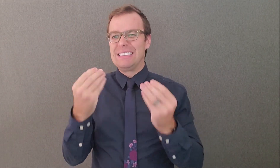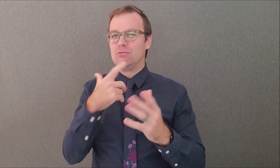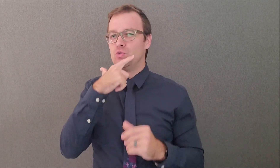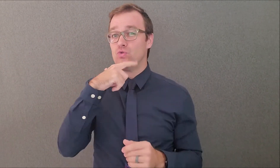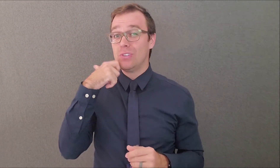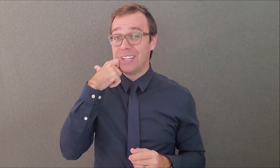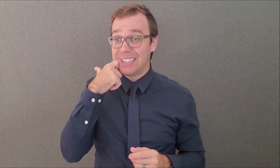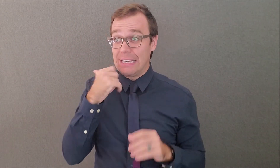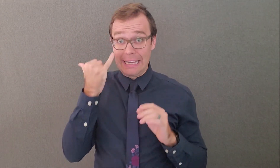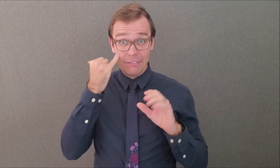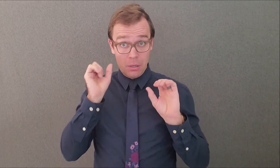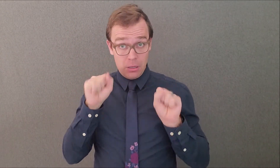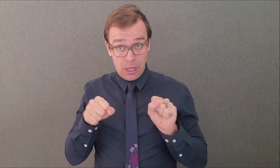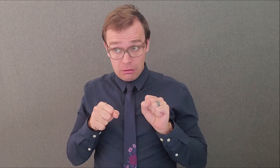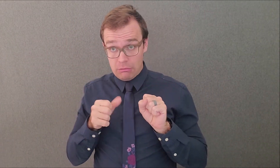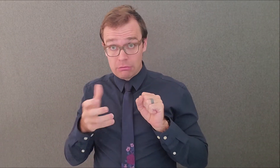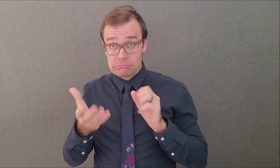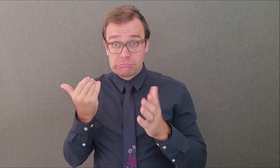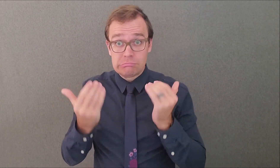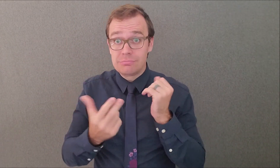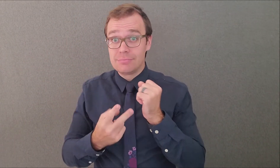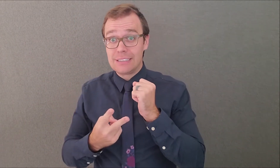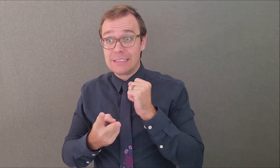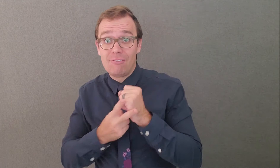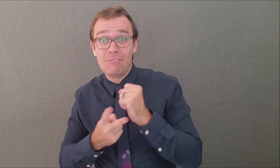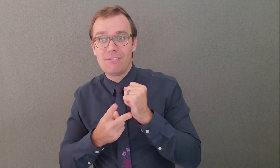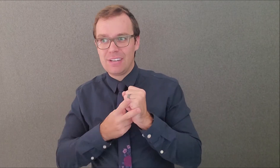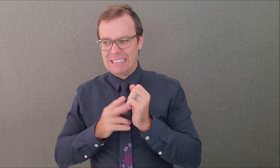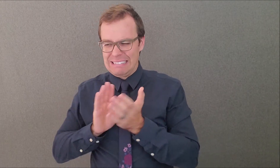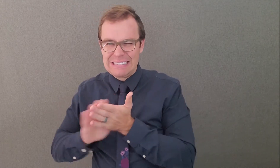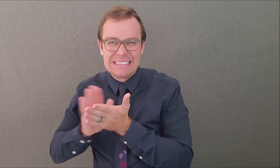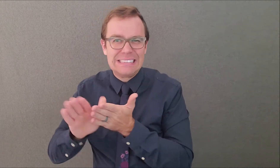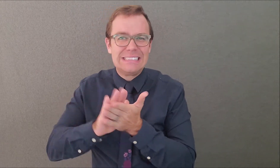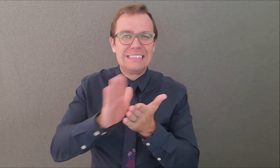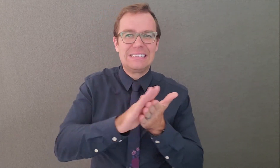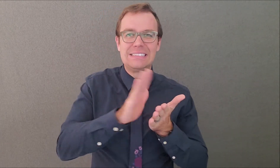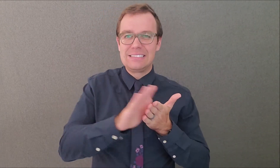If salvageable, clean and disinfect everything that got wet.